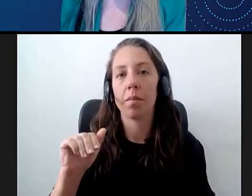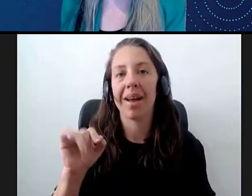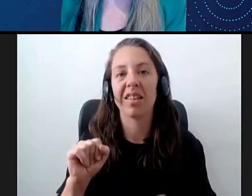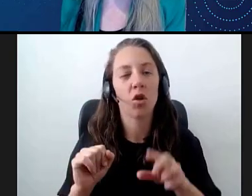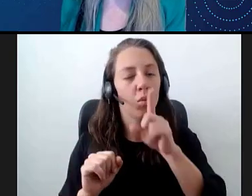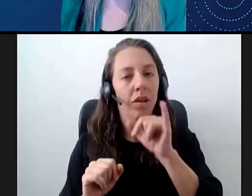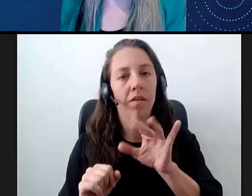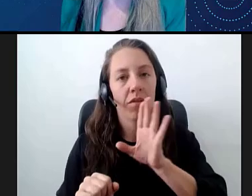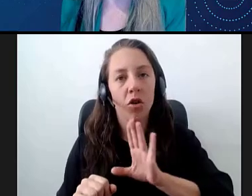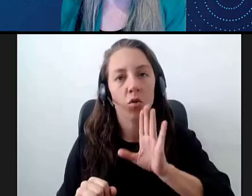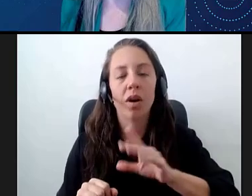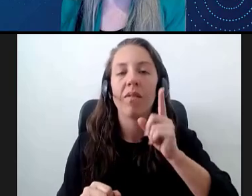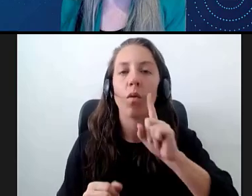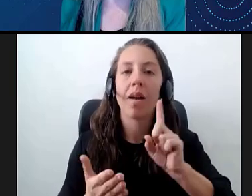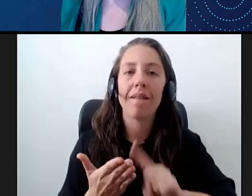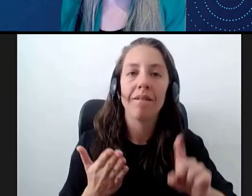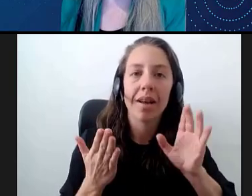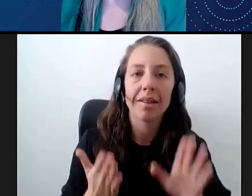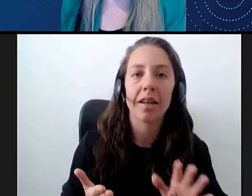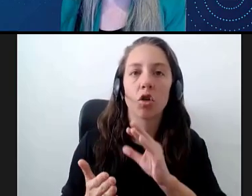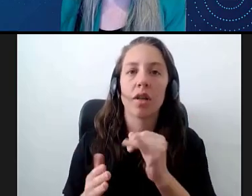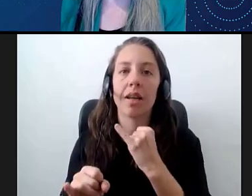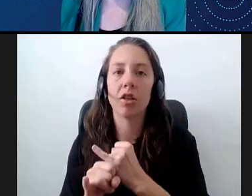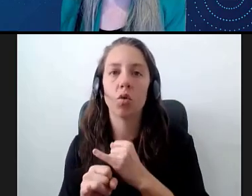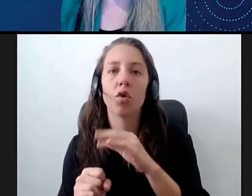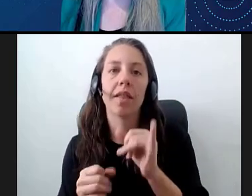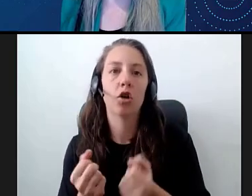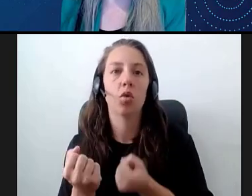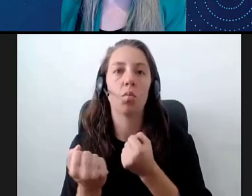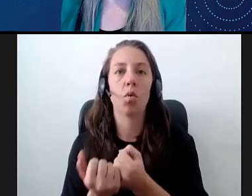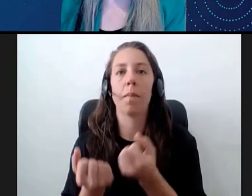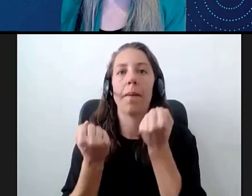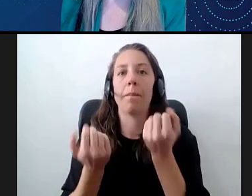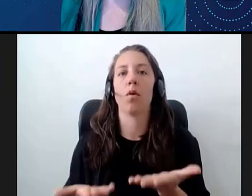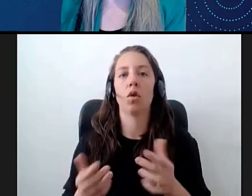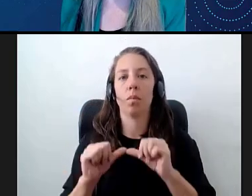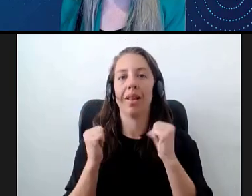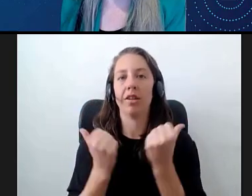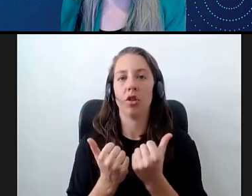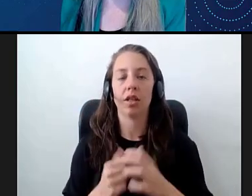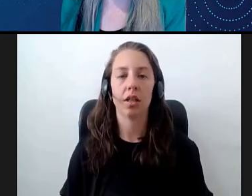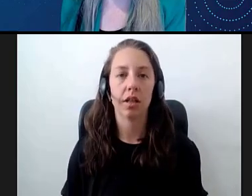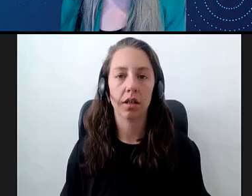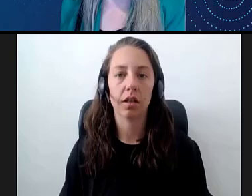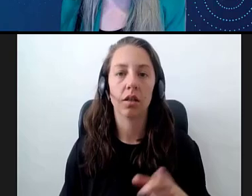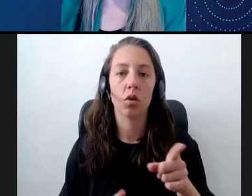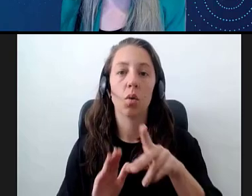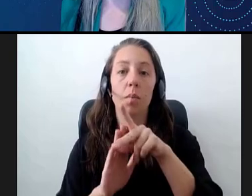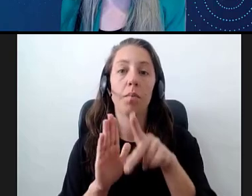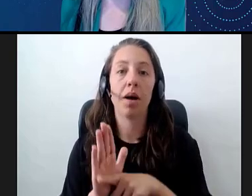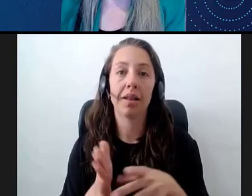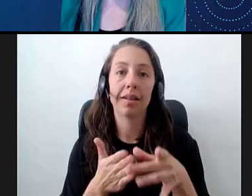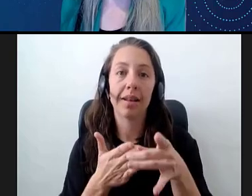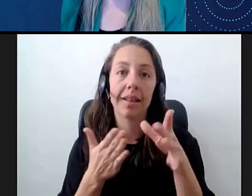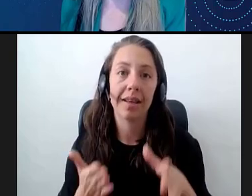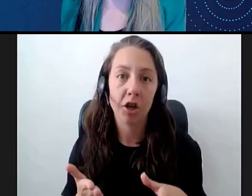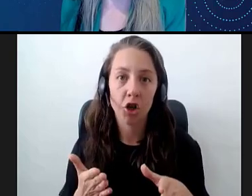and institutions supported by multiple agencies. You know, policy leaders at NIH and the National Science Foundation